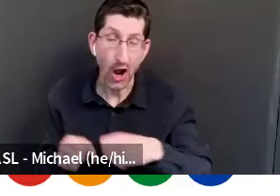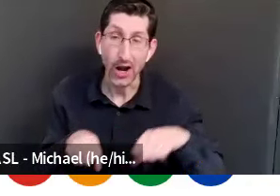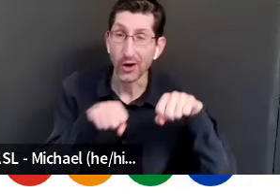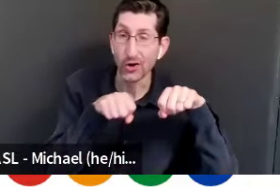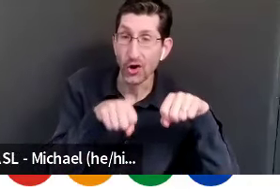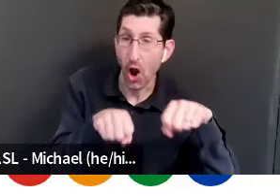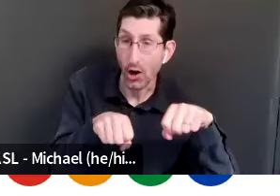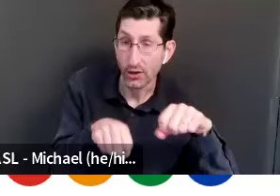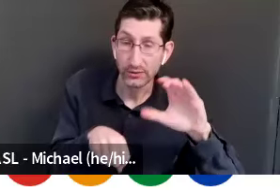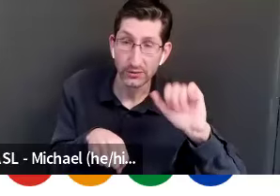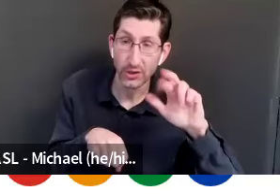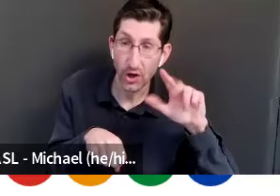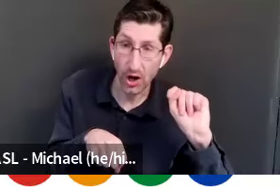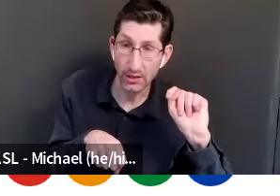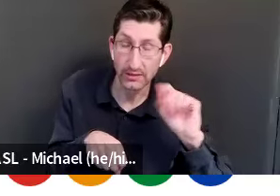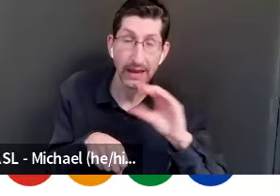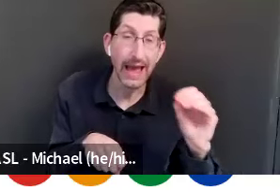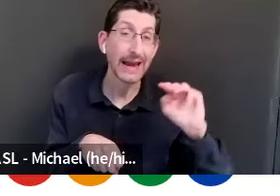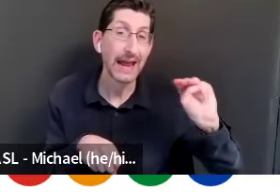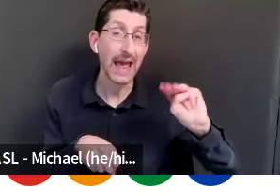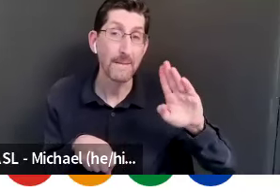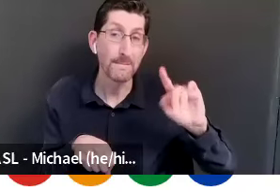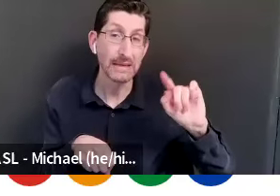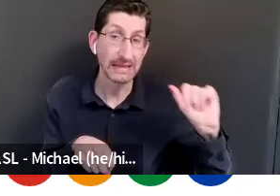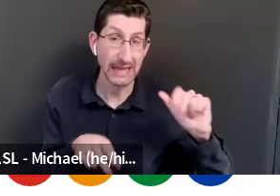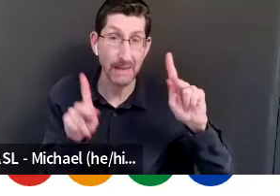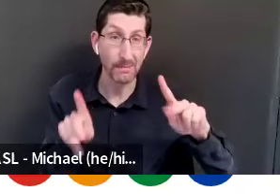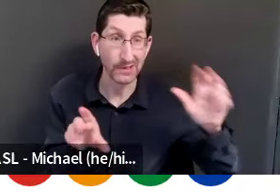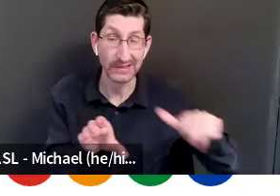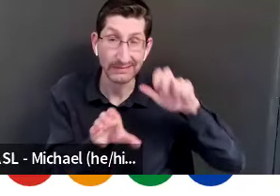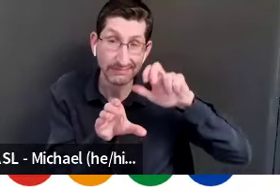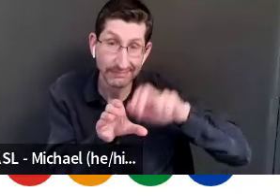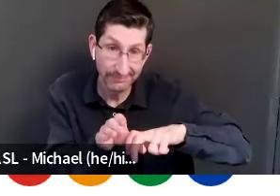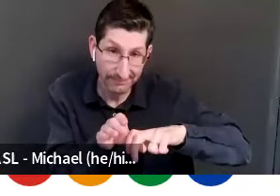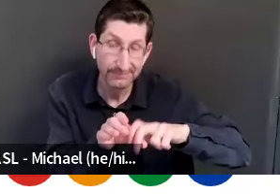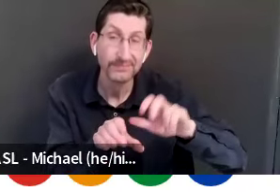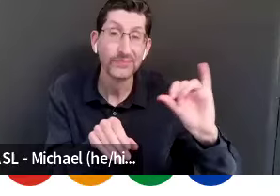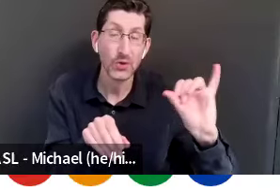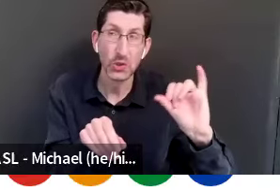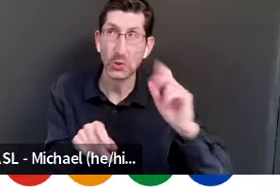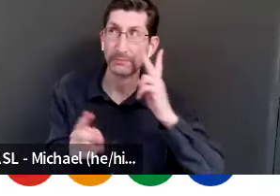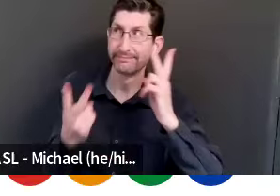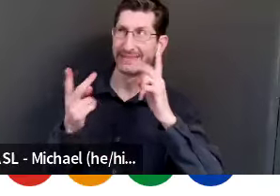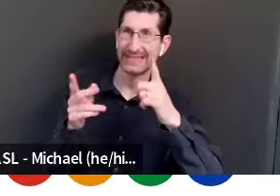HAVE A TRIAL-RUN WITH THE VEHICLE AND THE CARTS AND HAVE AN MBTA